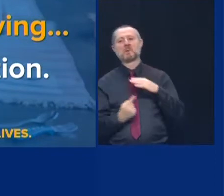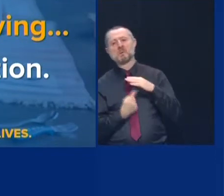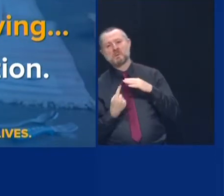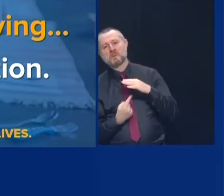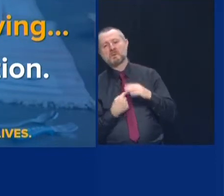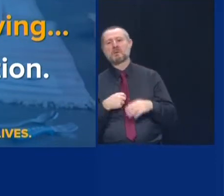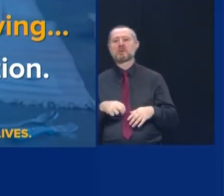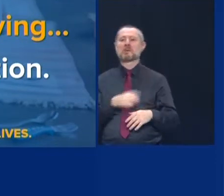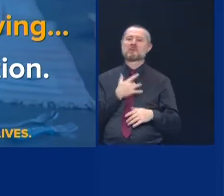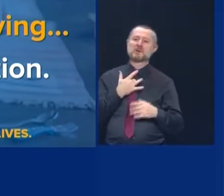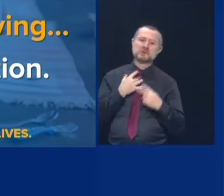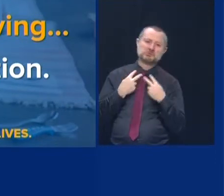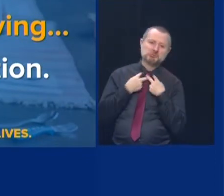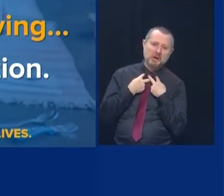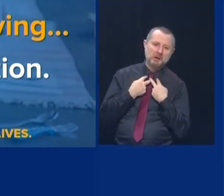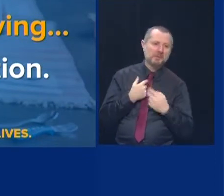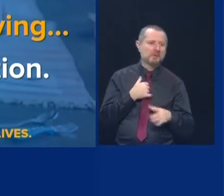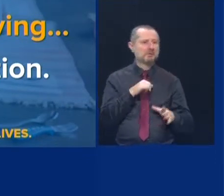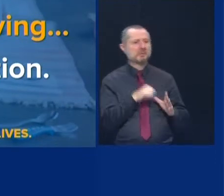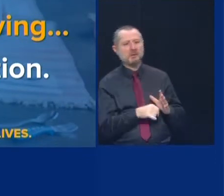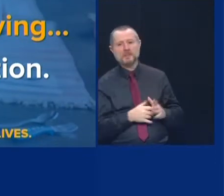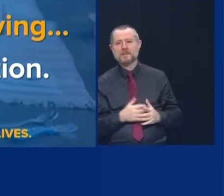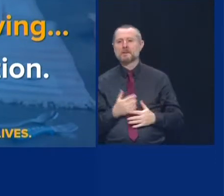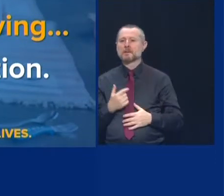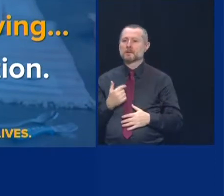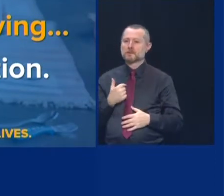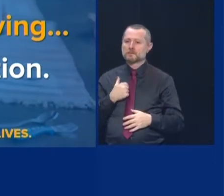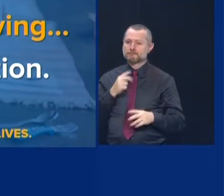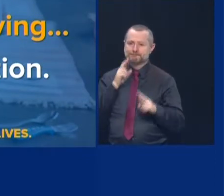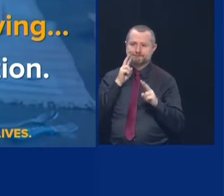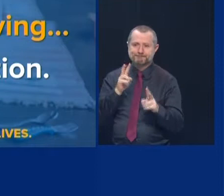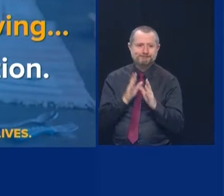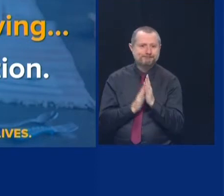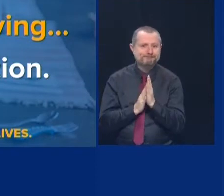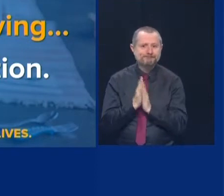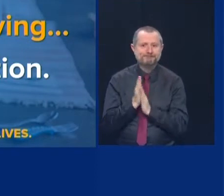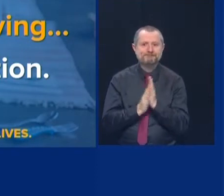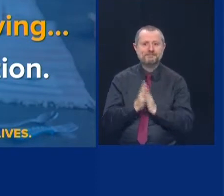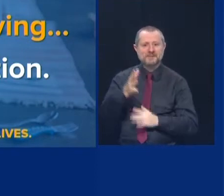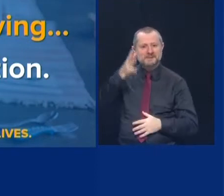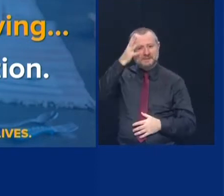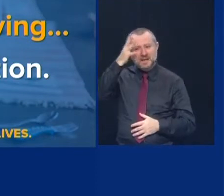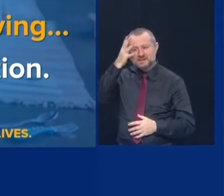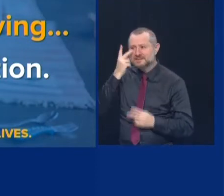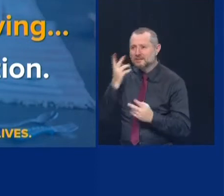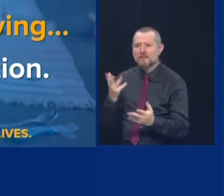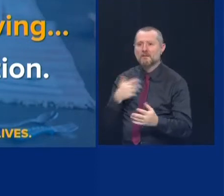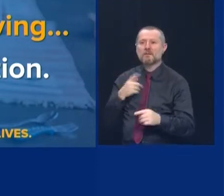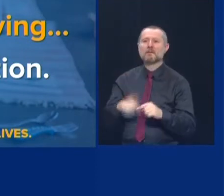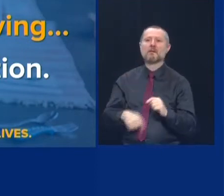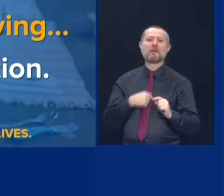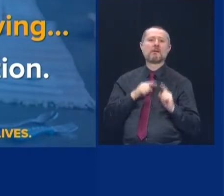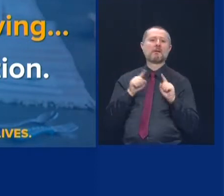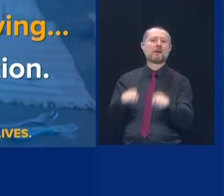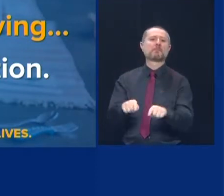AND THEN SHE STARTS TO CRY. SHE SAID, I FEEL SO BAD, I FEEL ISOLATED, I FEEL TRAPPED, I CAN